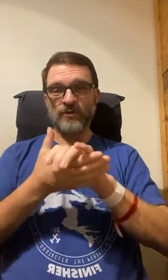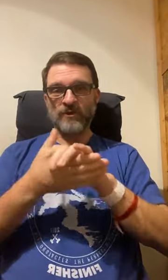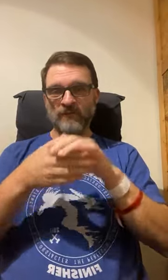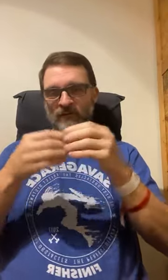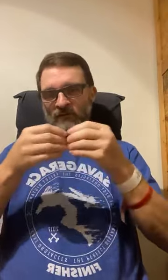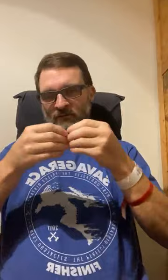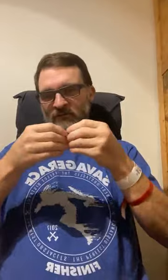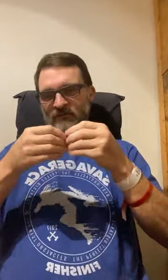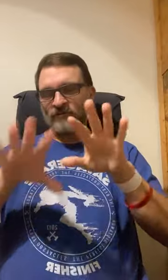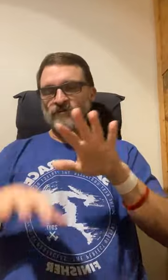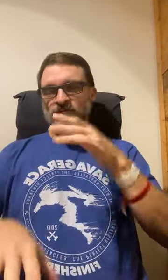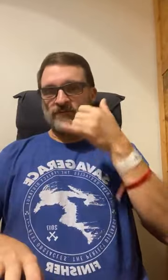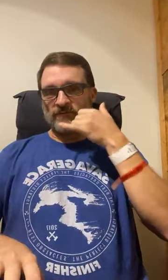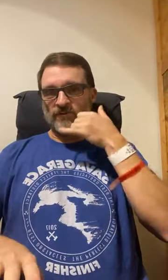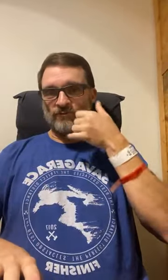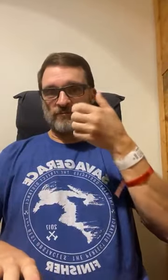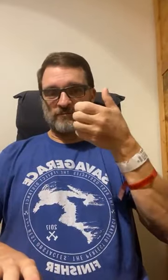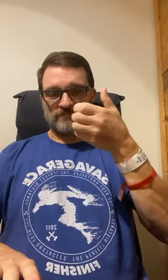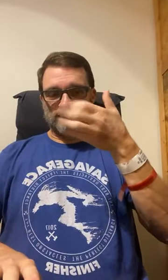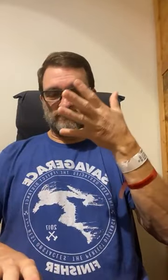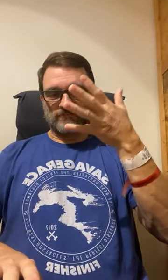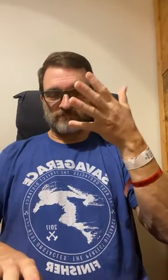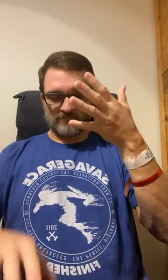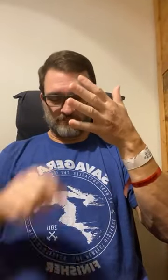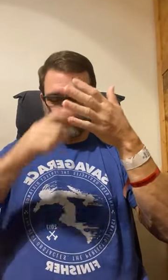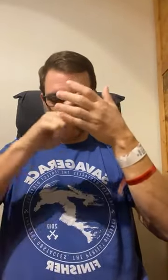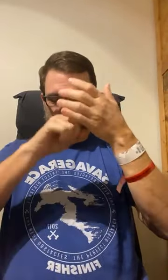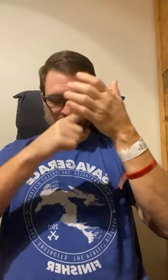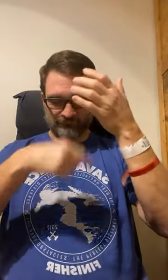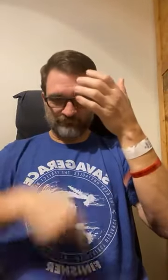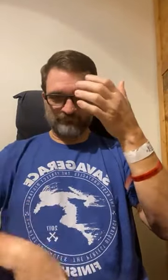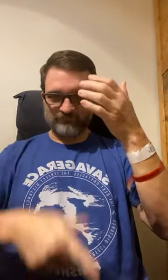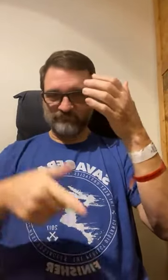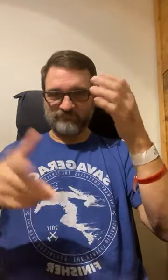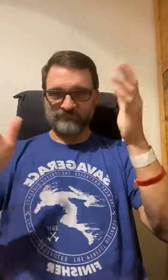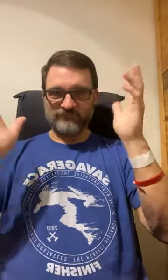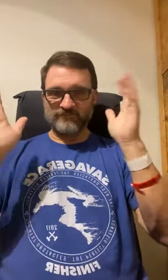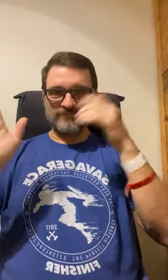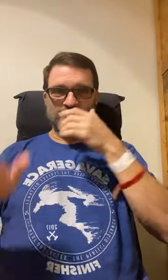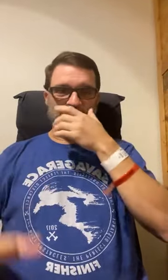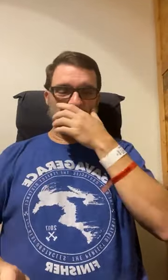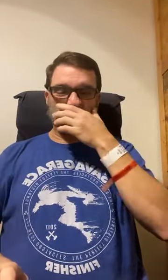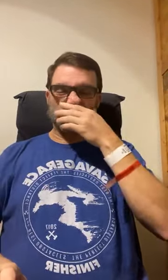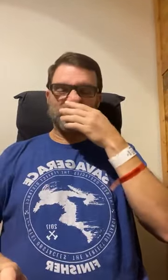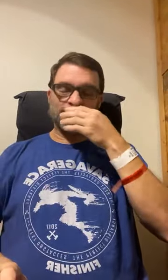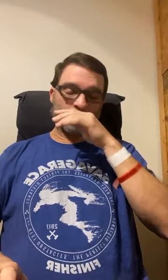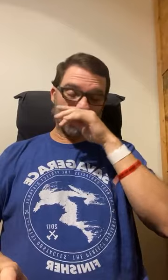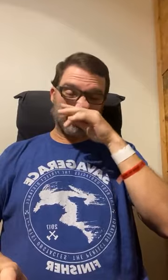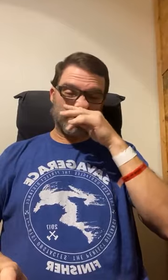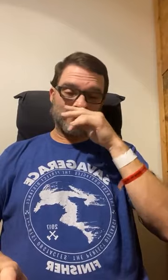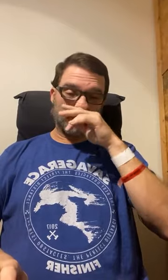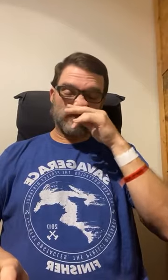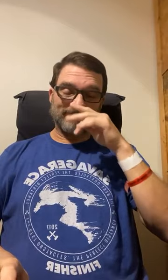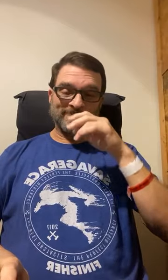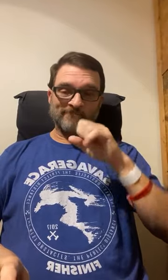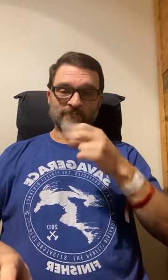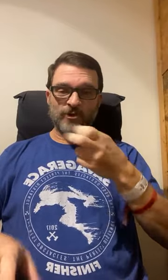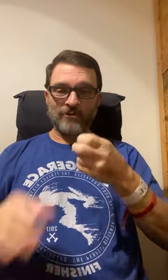My wife dropped her phone to the ground.